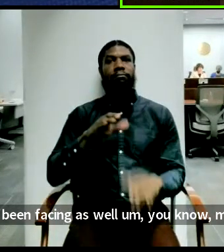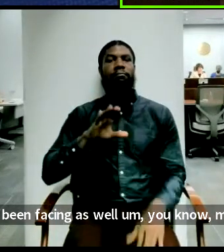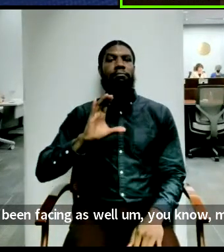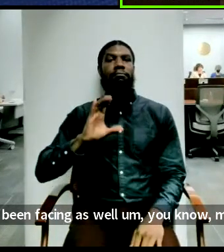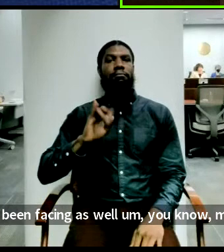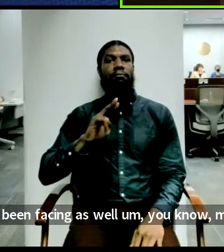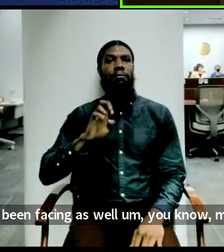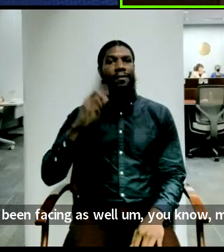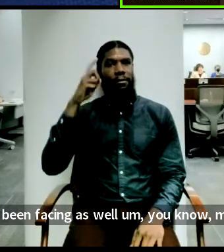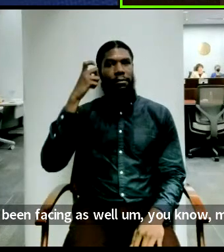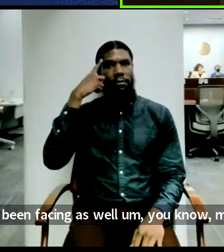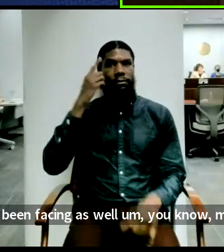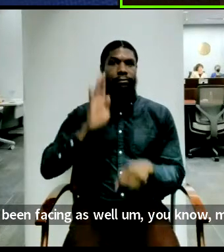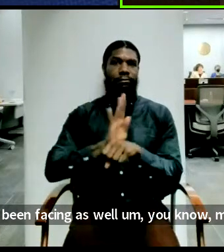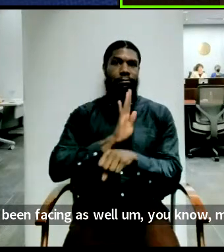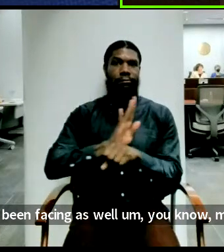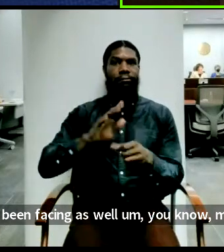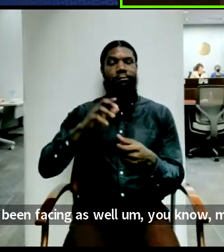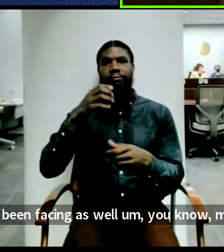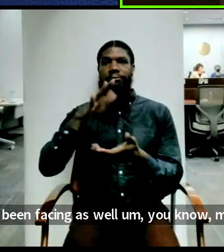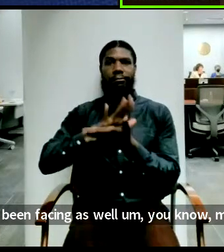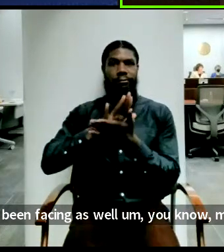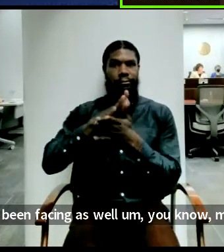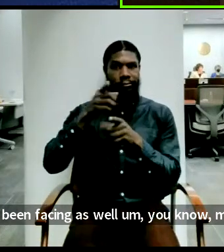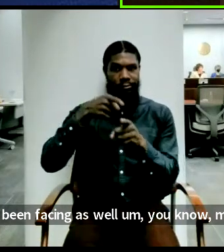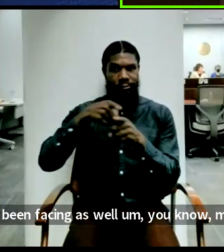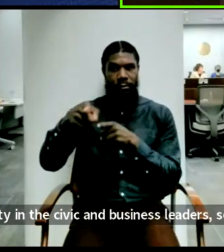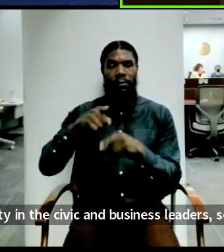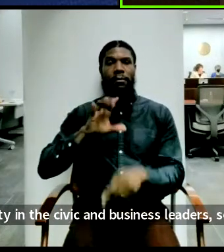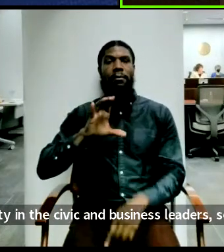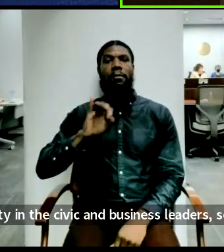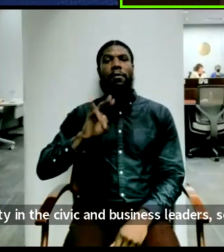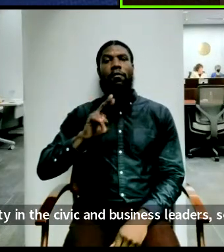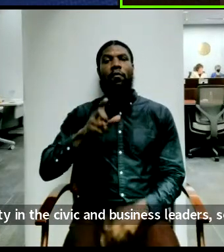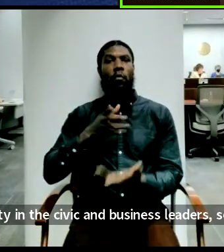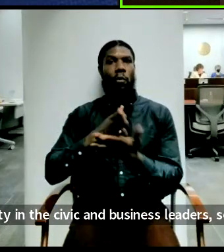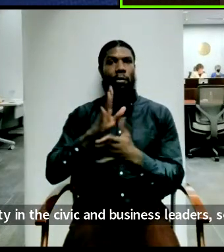scholars, Civil Rights organizations and we were honored to have two of the family